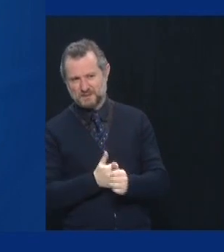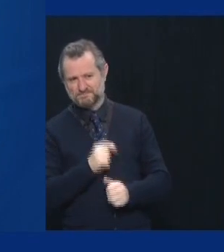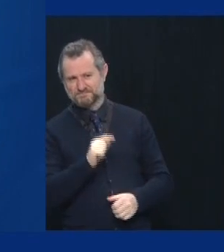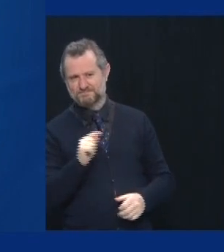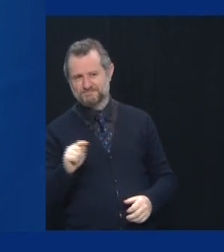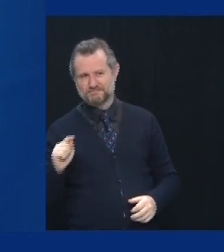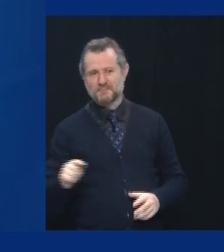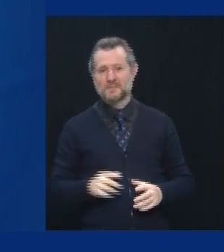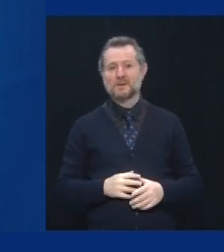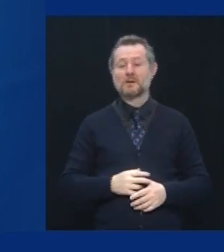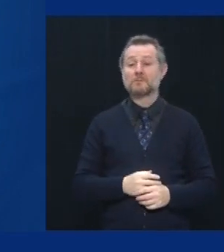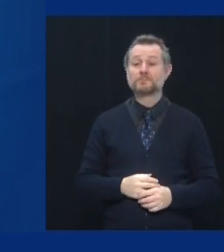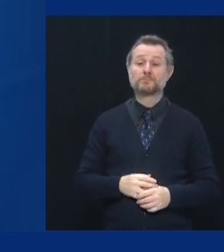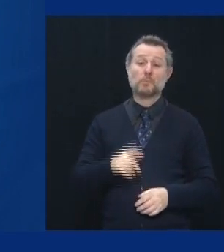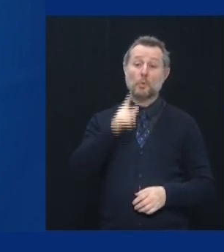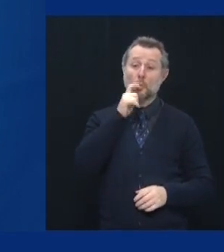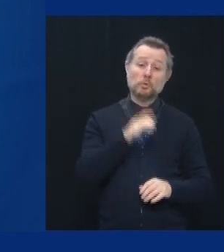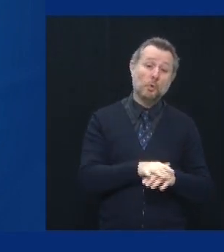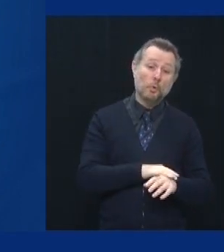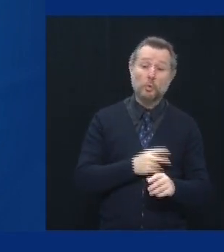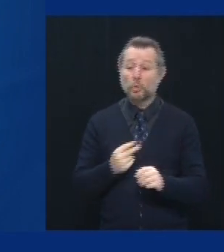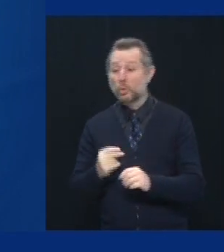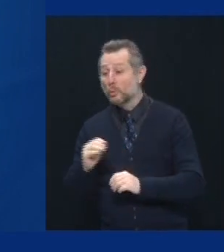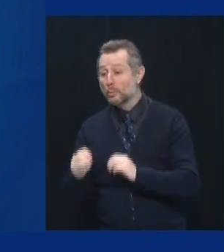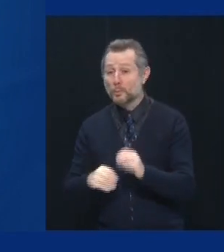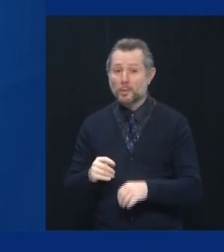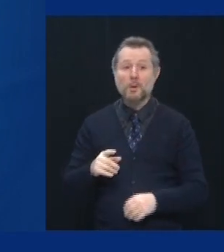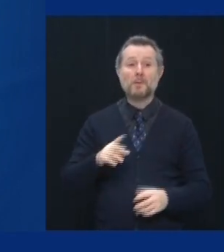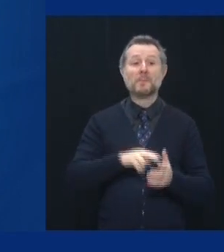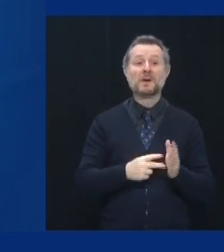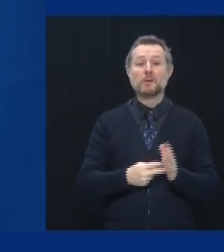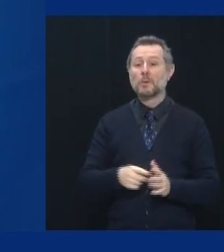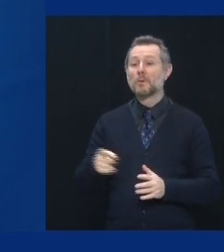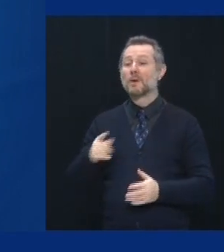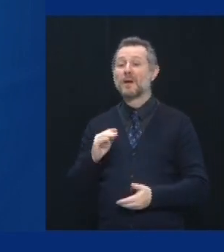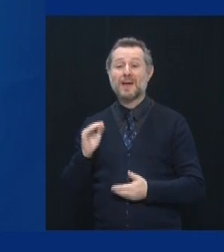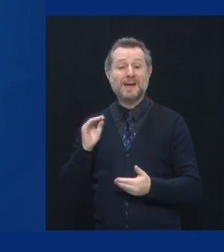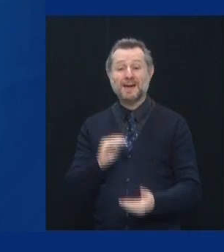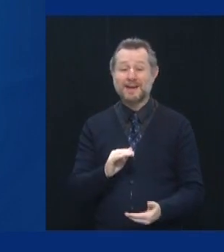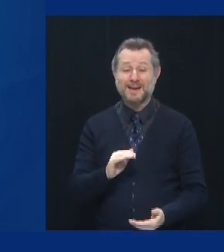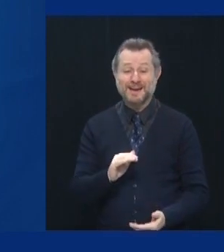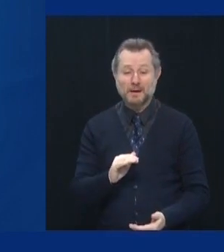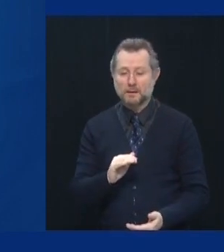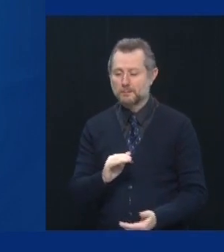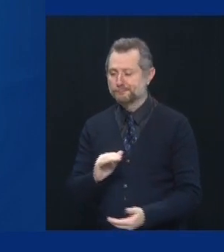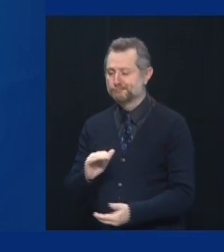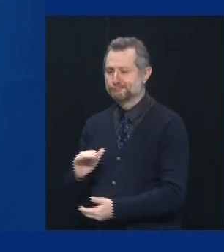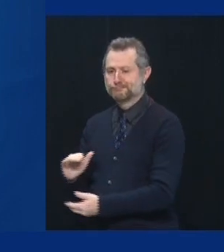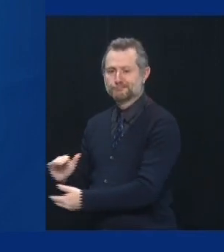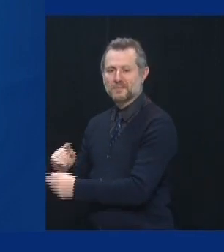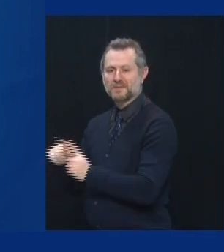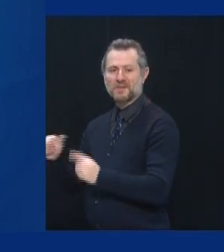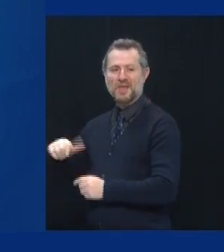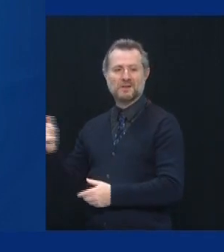AND LET'S LEARN SOMETHING, BUT I THINK THIS IS AN INDICATOR GOING FORWARD.